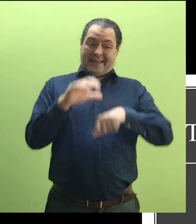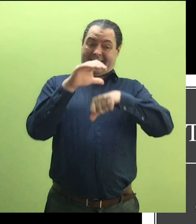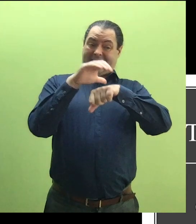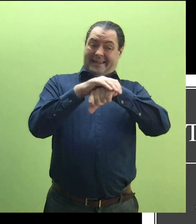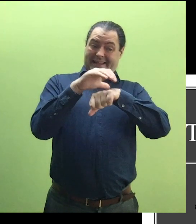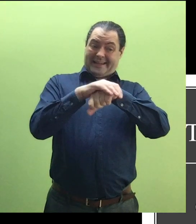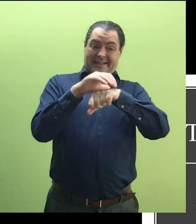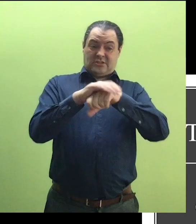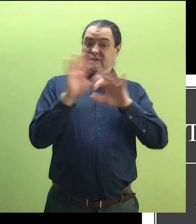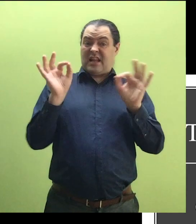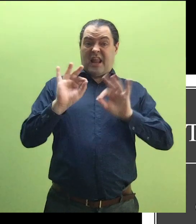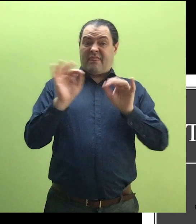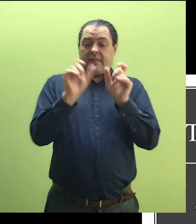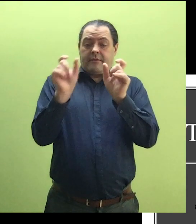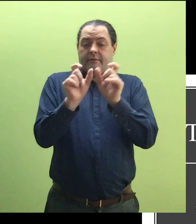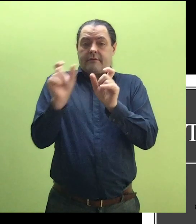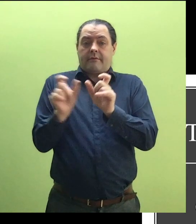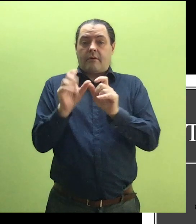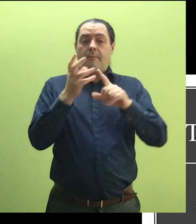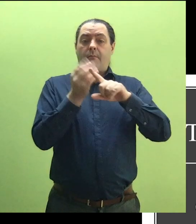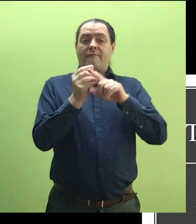alternation morpho-syntactically. As can be